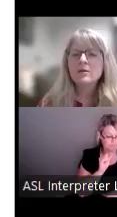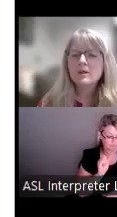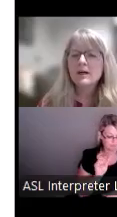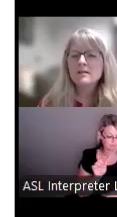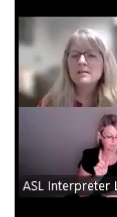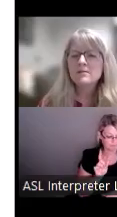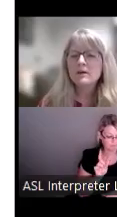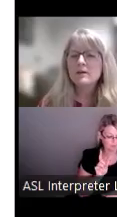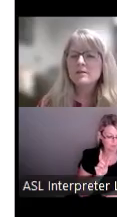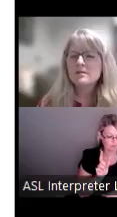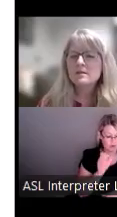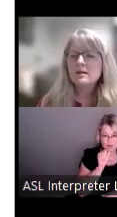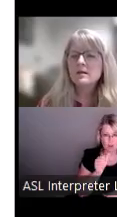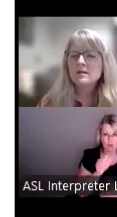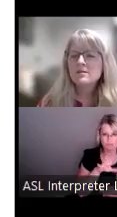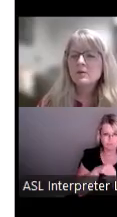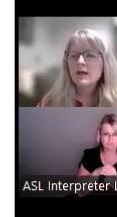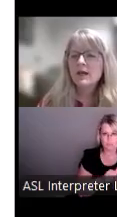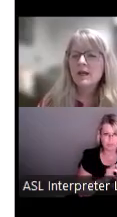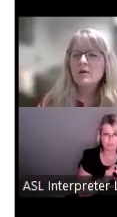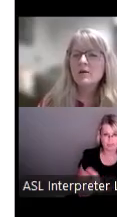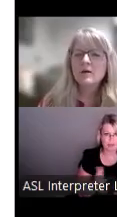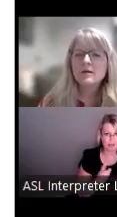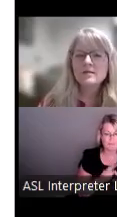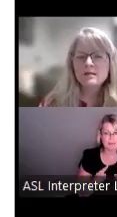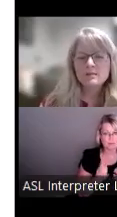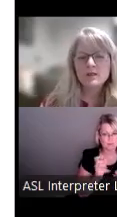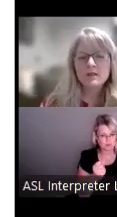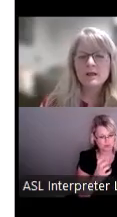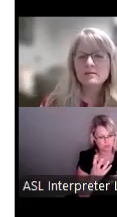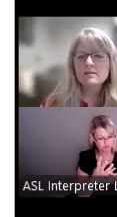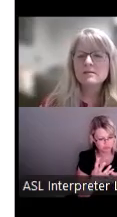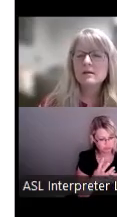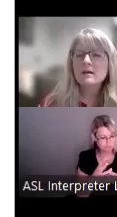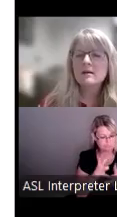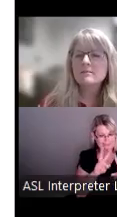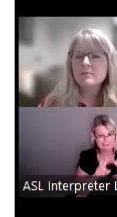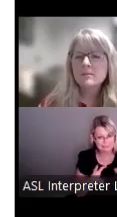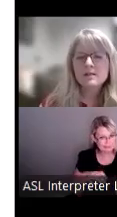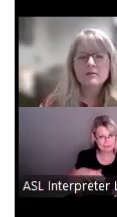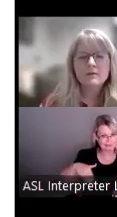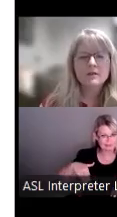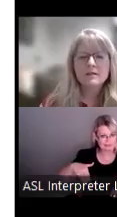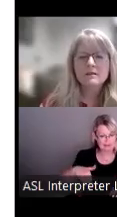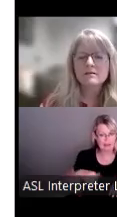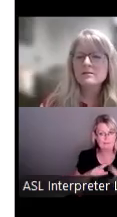whole lot as far as screening or assessment yet, but definitely